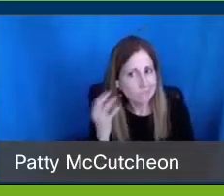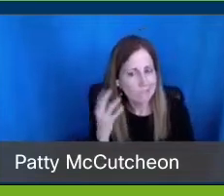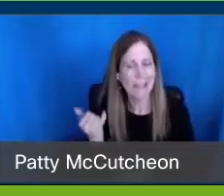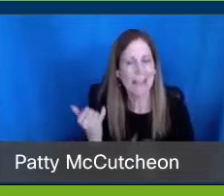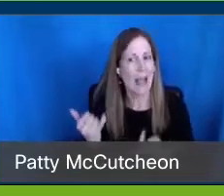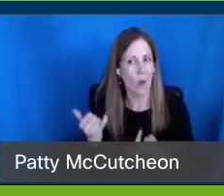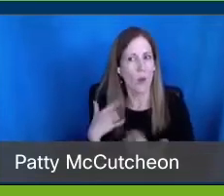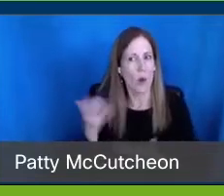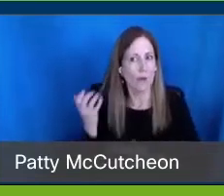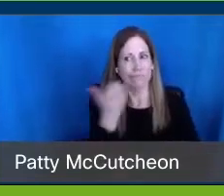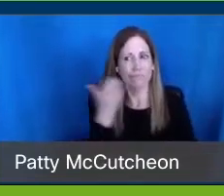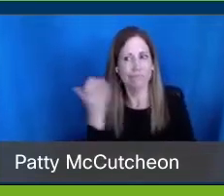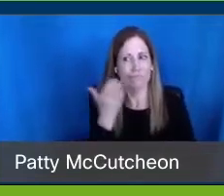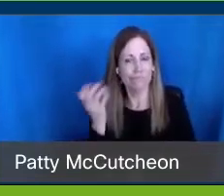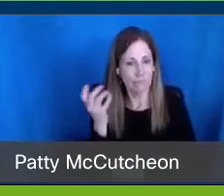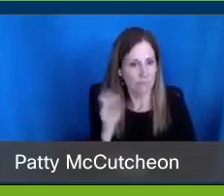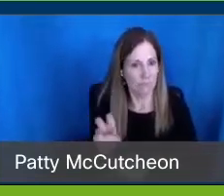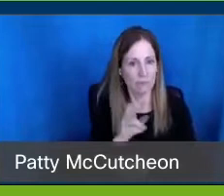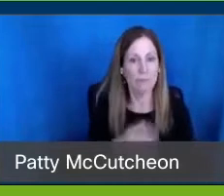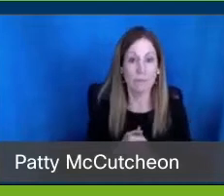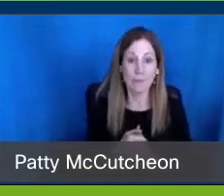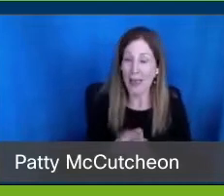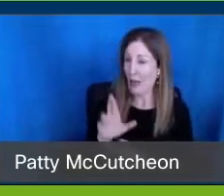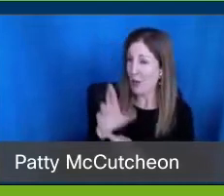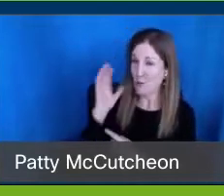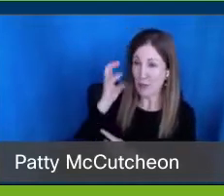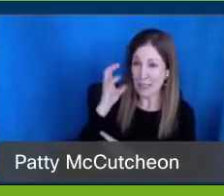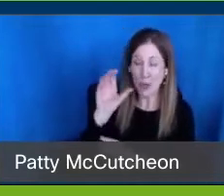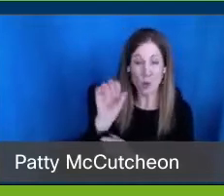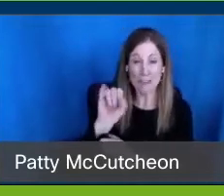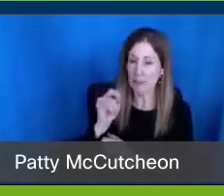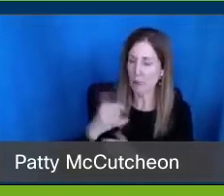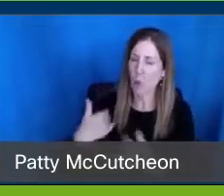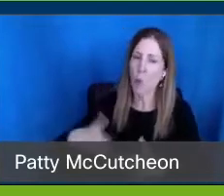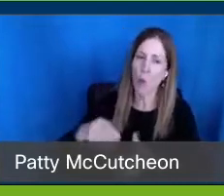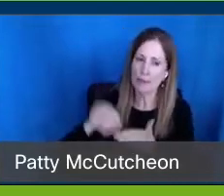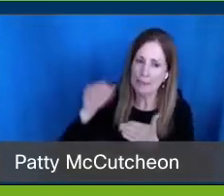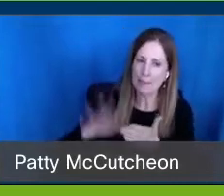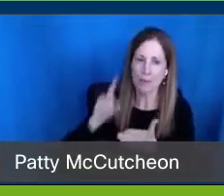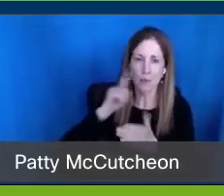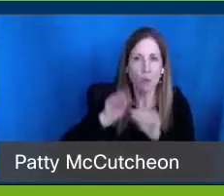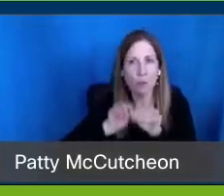Plus, the radio signal was a pretty expensive way to broadcast, and it was no longer fully serving the needs of our customers.